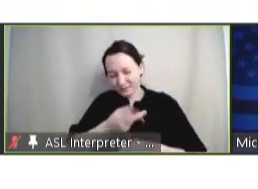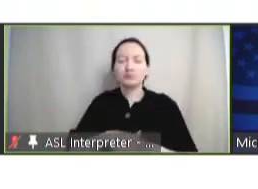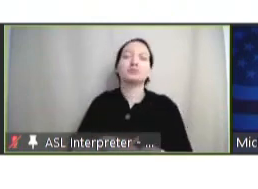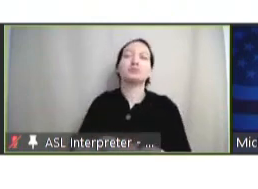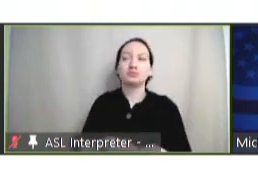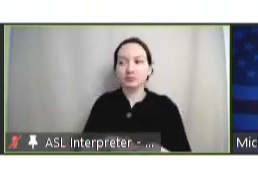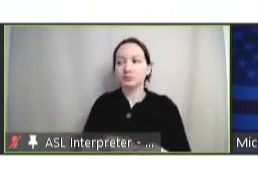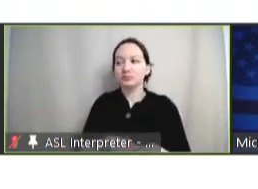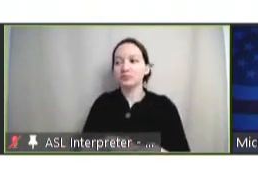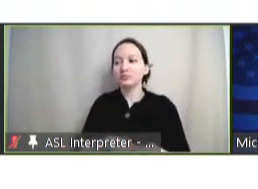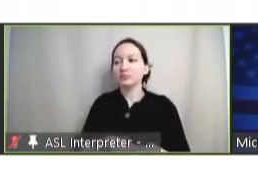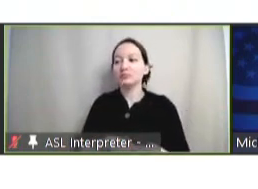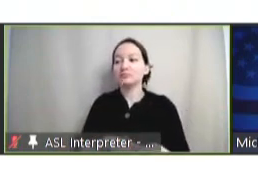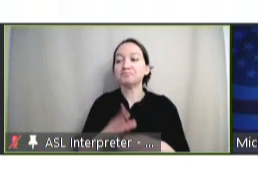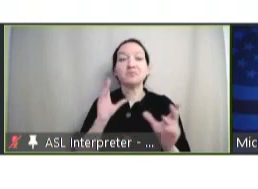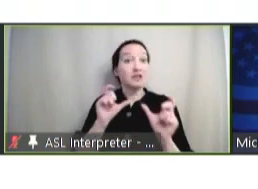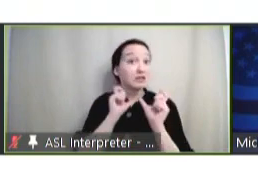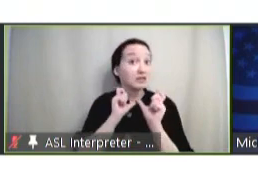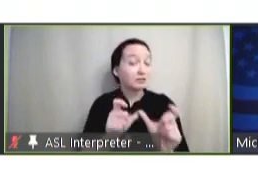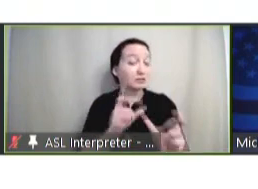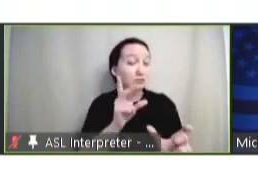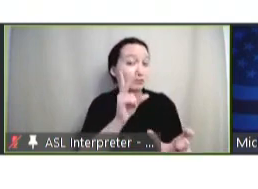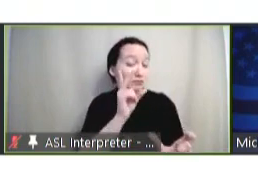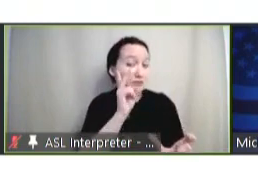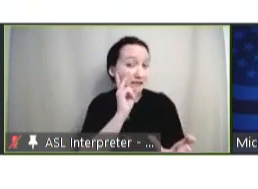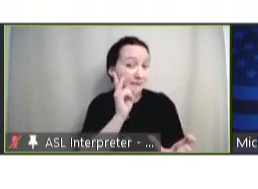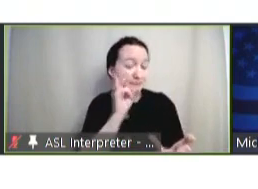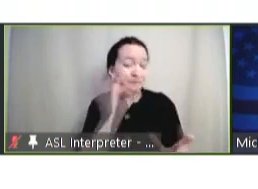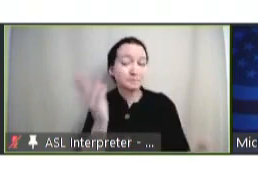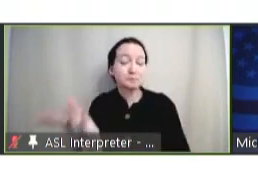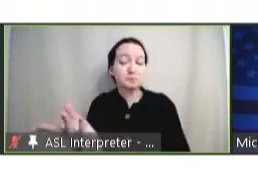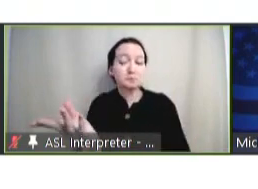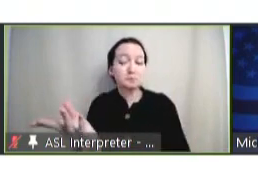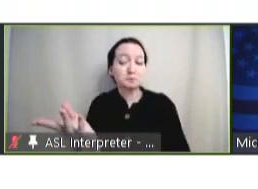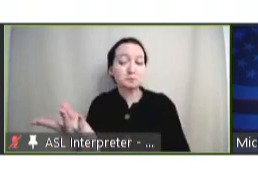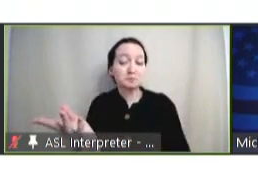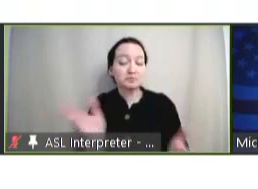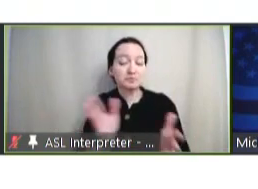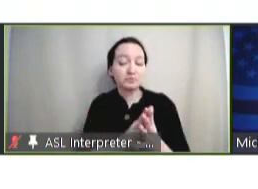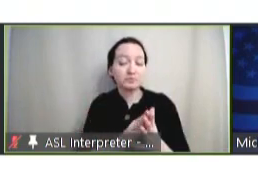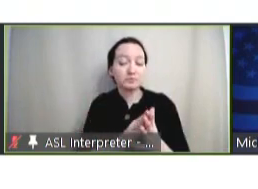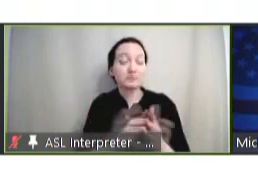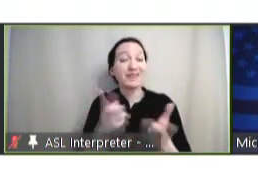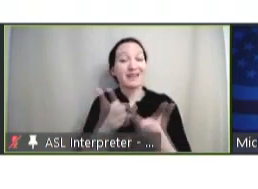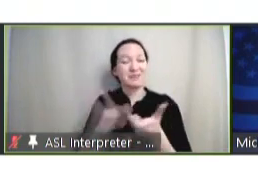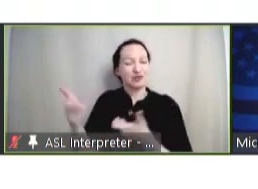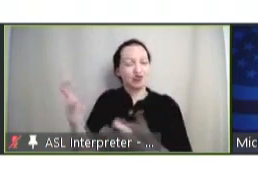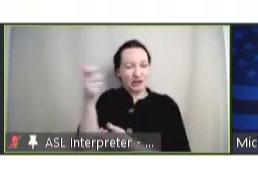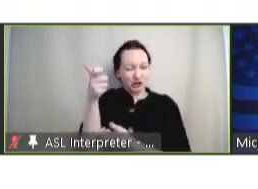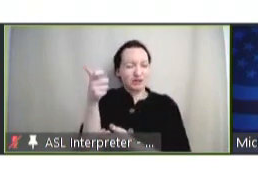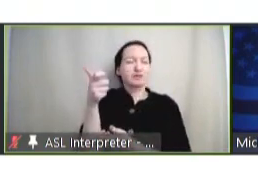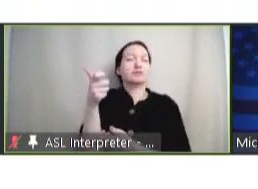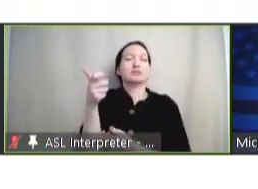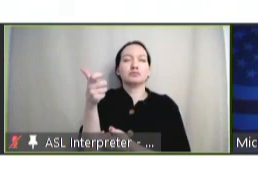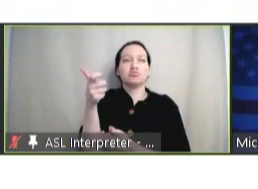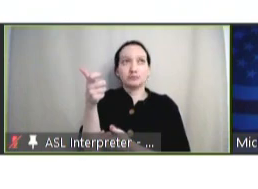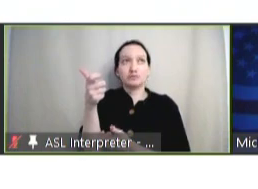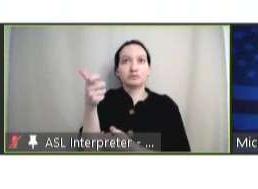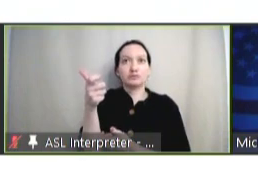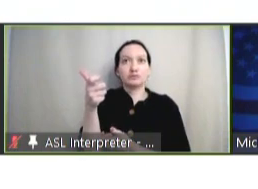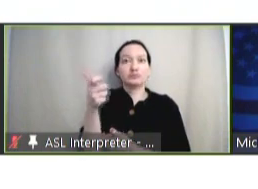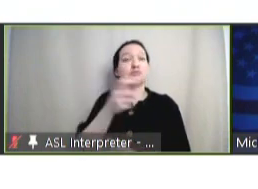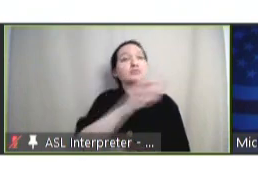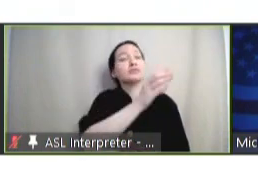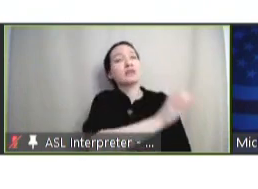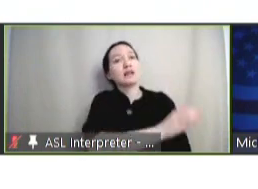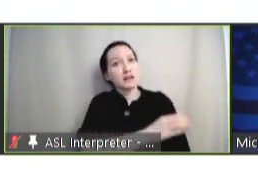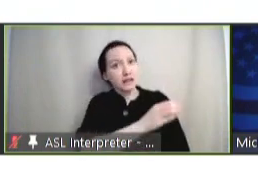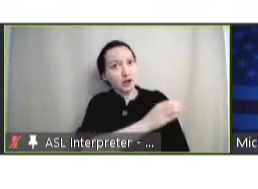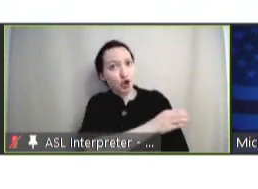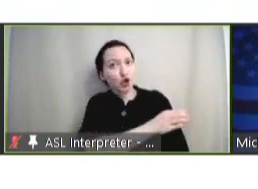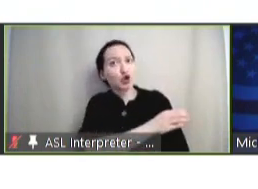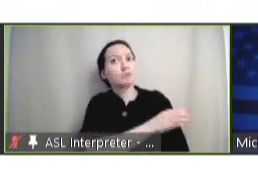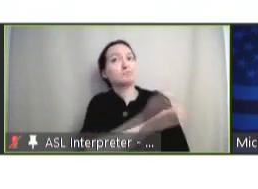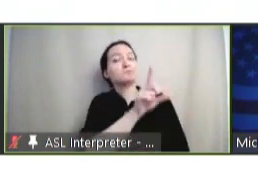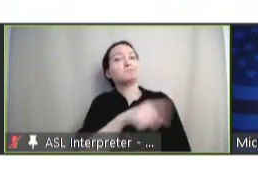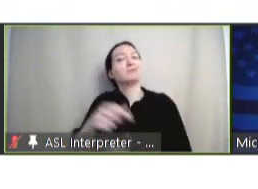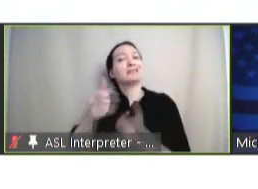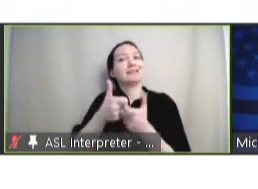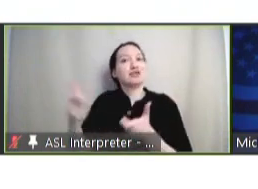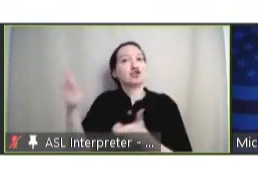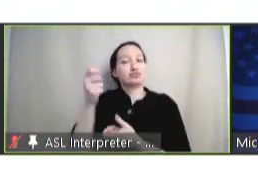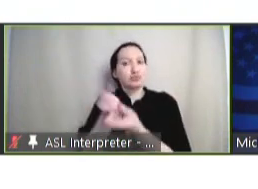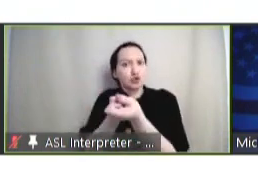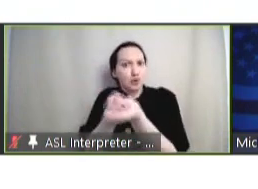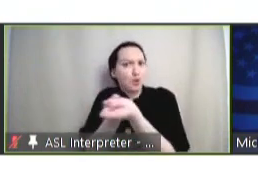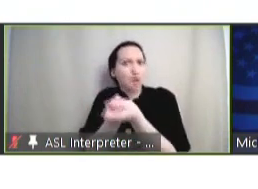we will continue to see the administration and clinical leadership stand behind that kind of